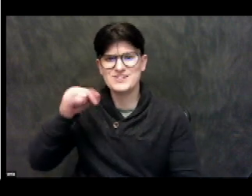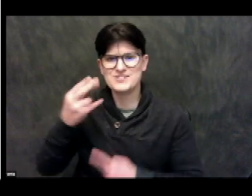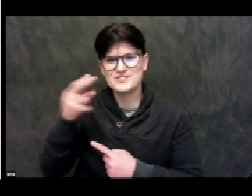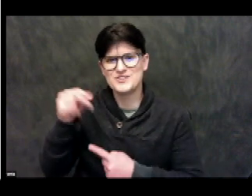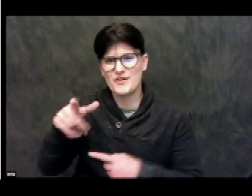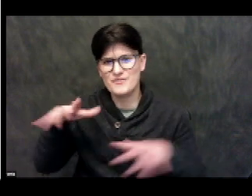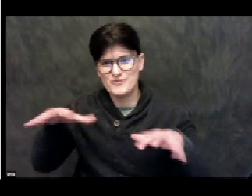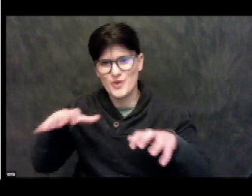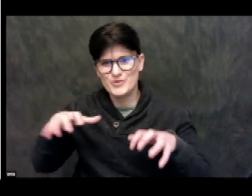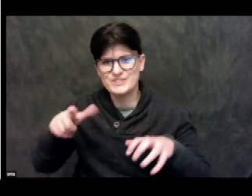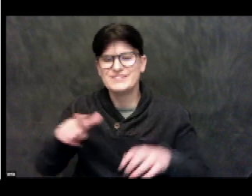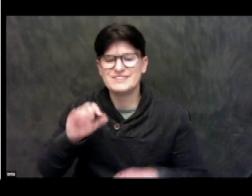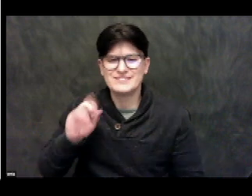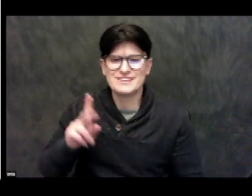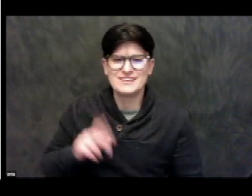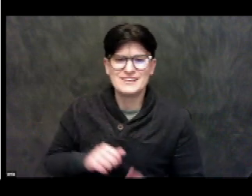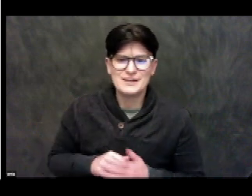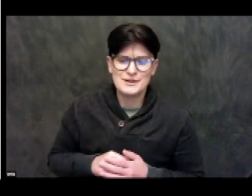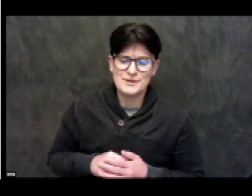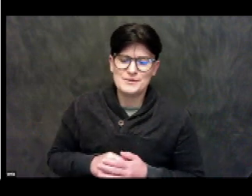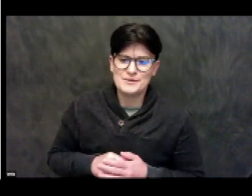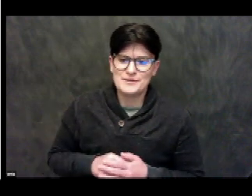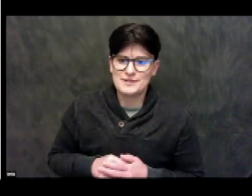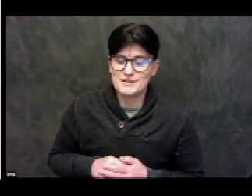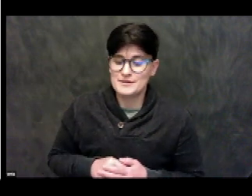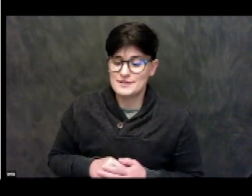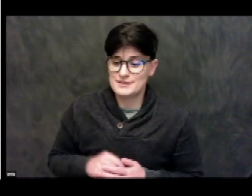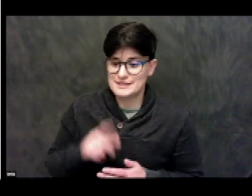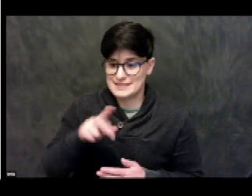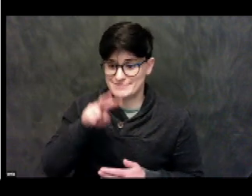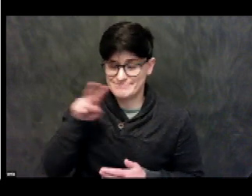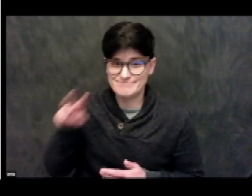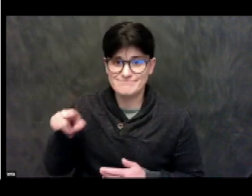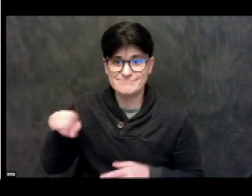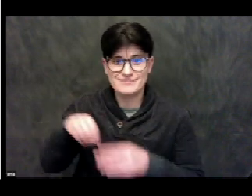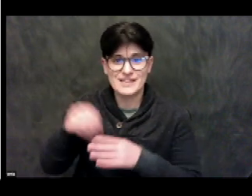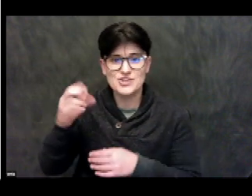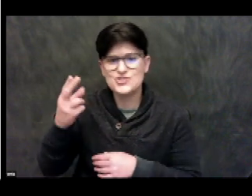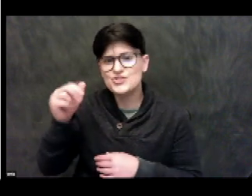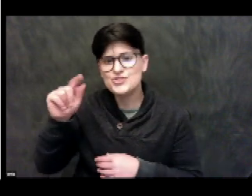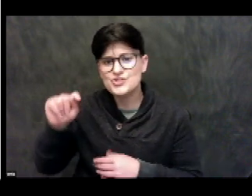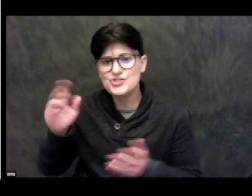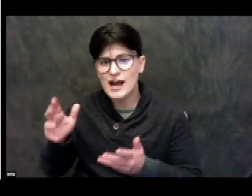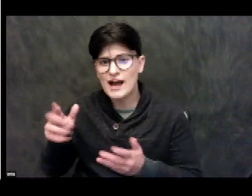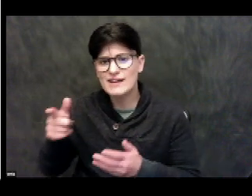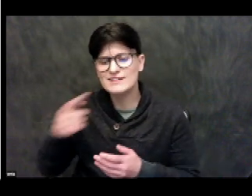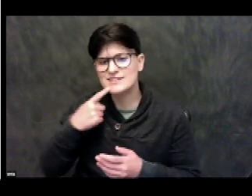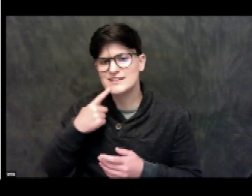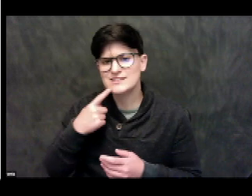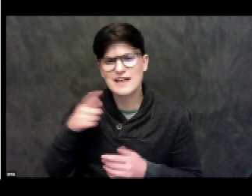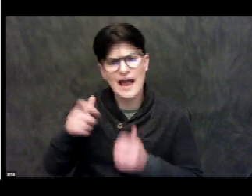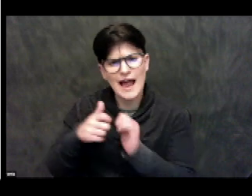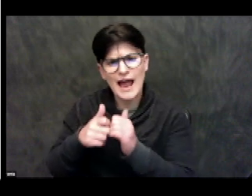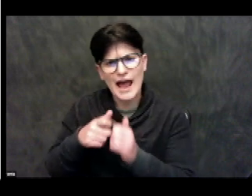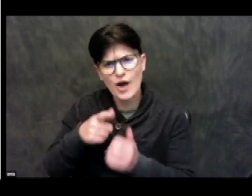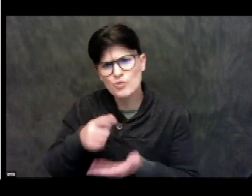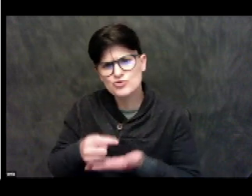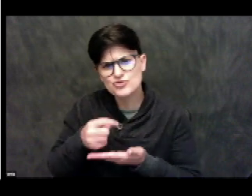So I see in, in this chapter is this follow up. You know, how is it treated? And you said that it's treated with